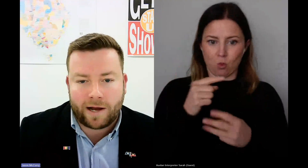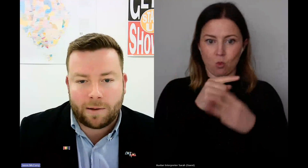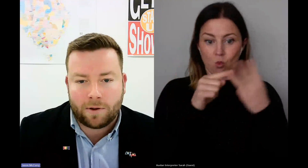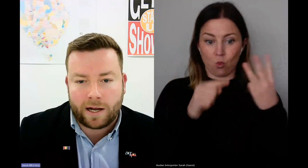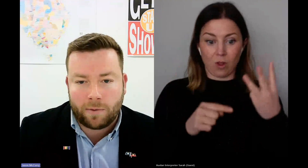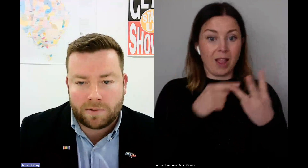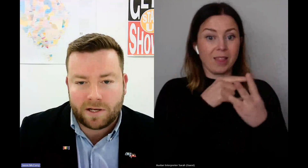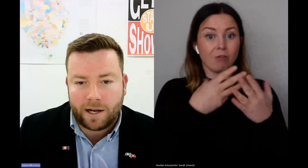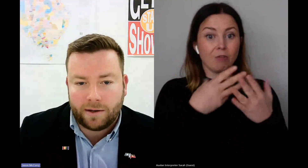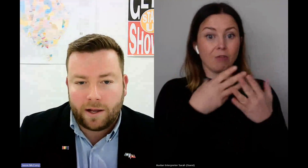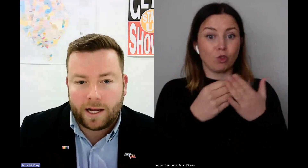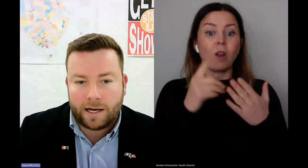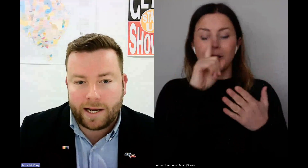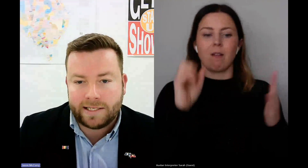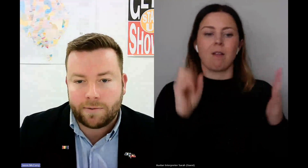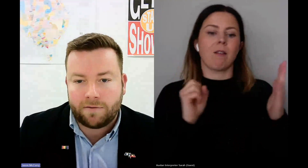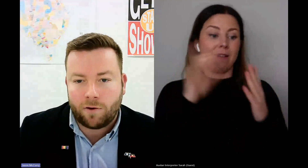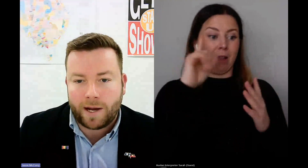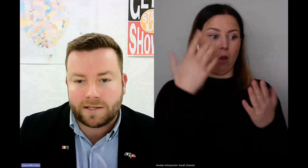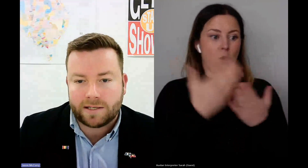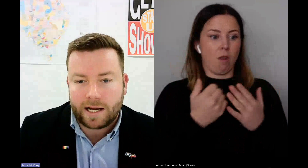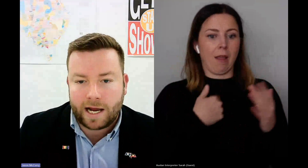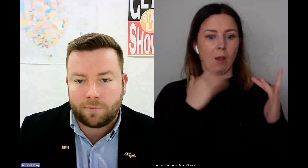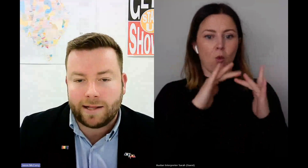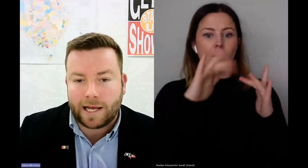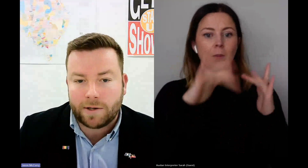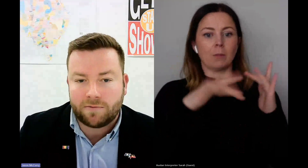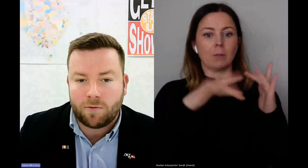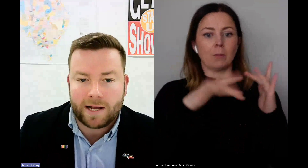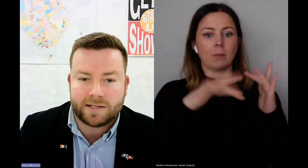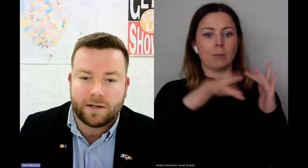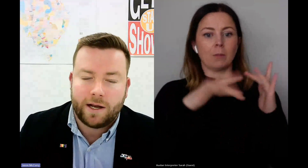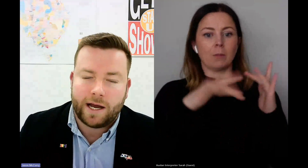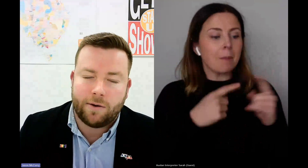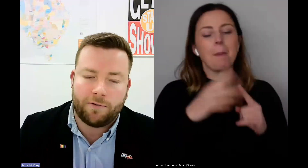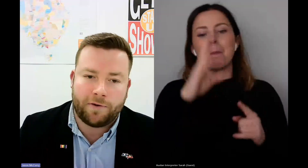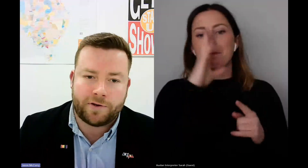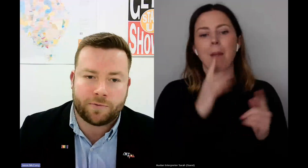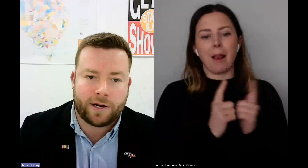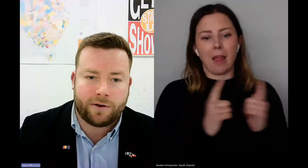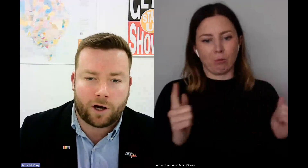now available on our website in Easy Read formats and plain language formats and all future written